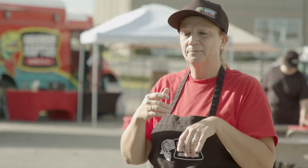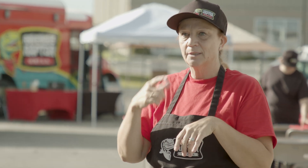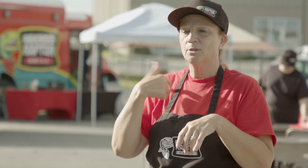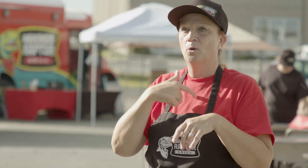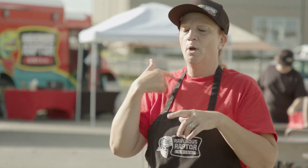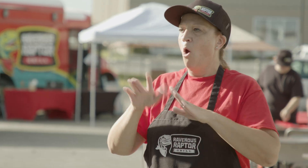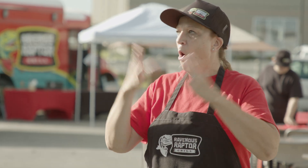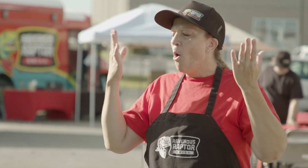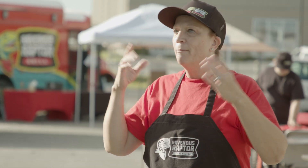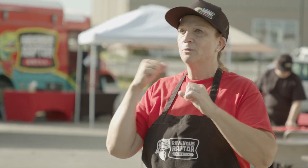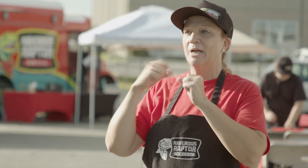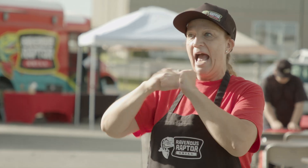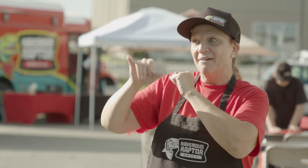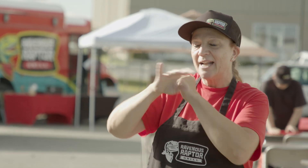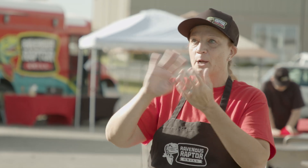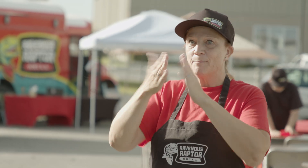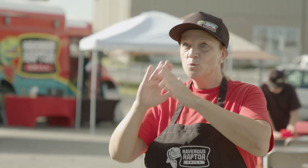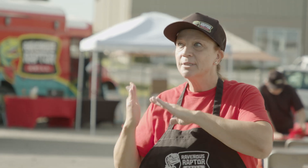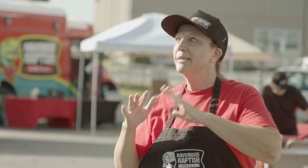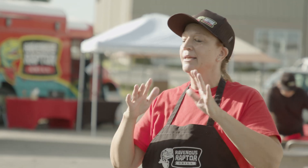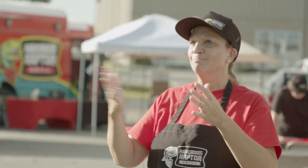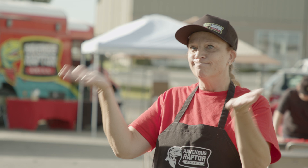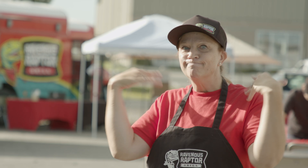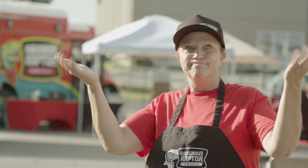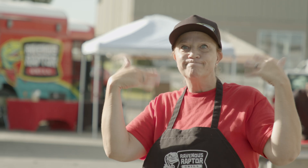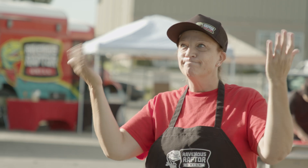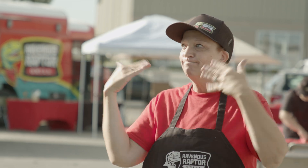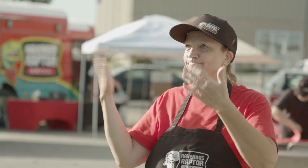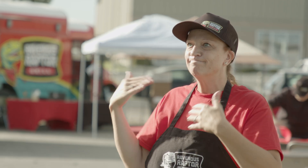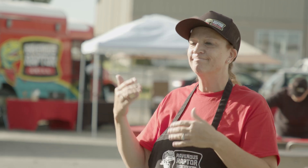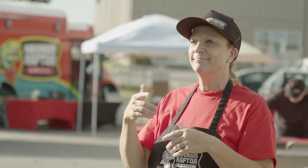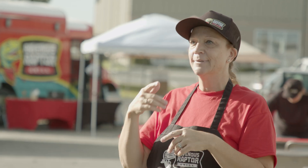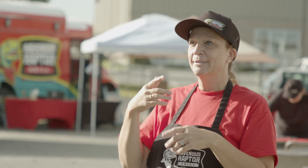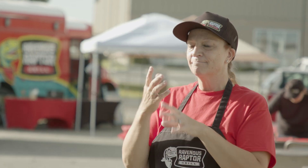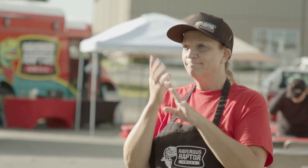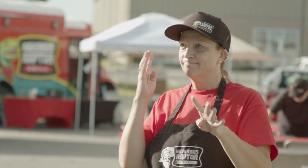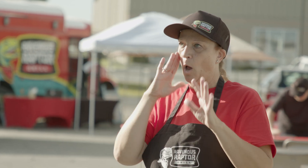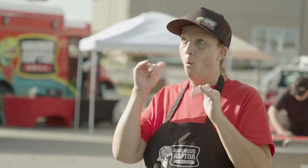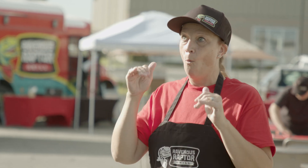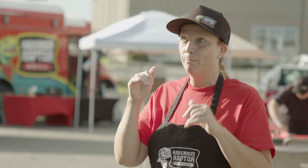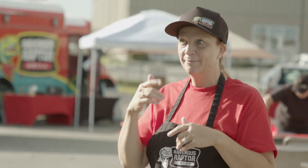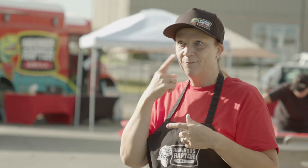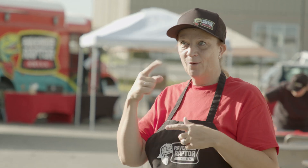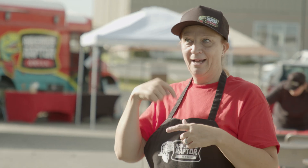We advertise this event, and it's open to the public. So we hope to get a good crowd.